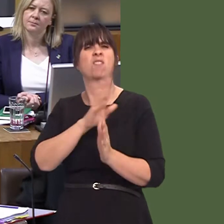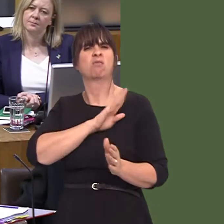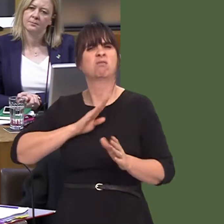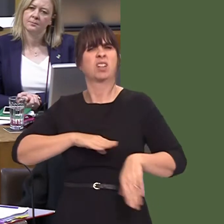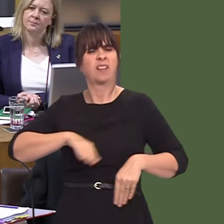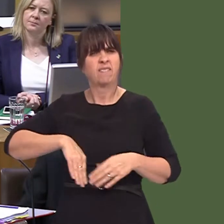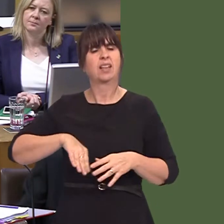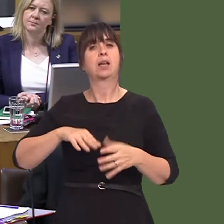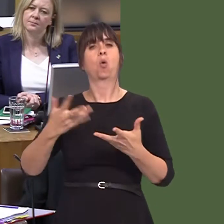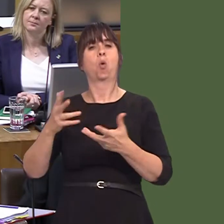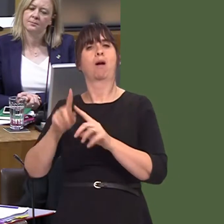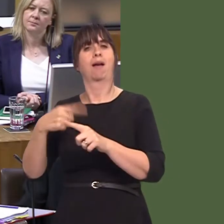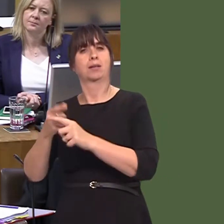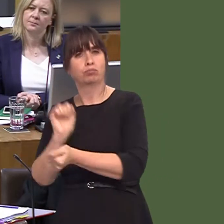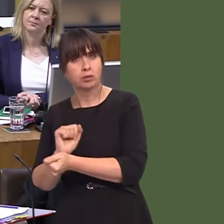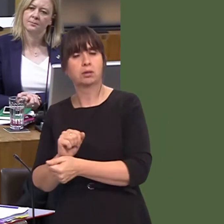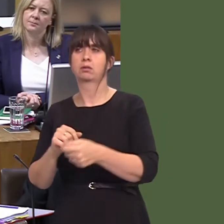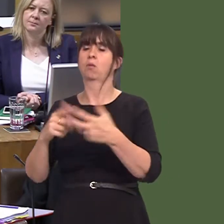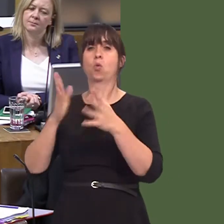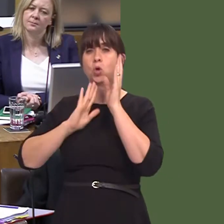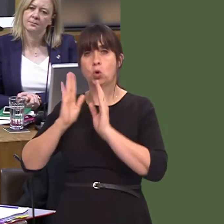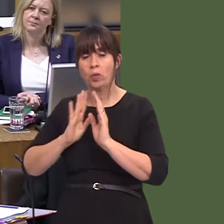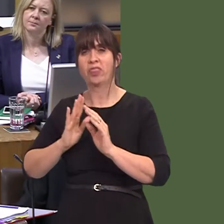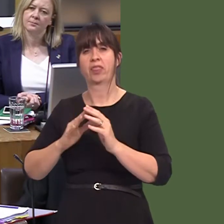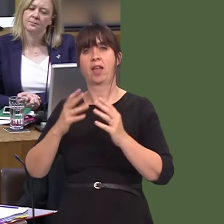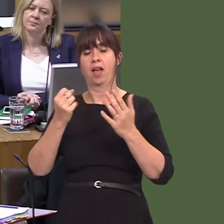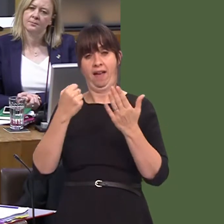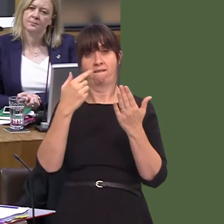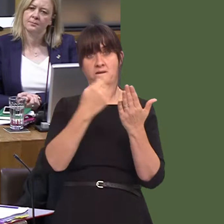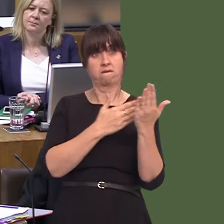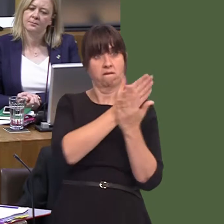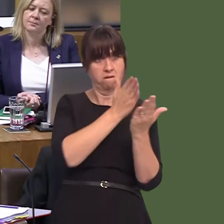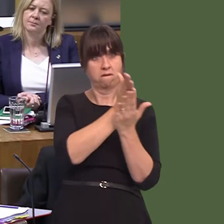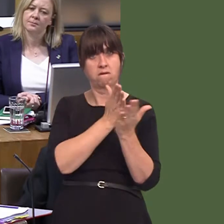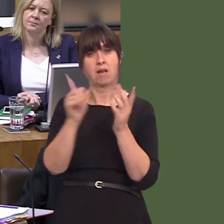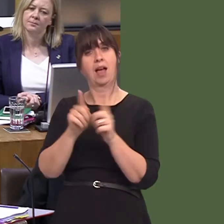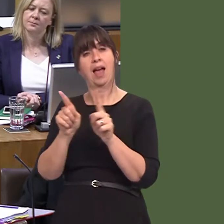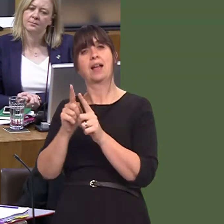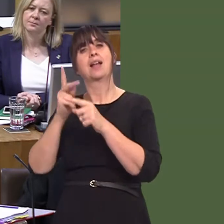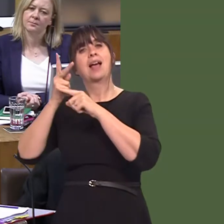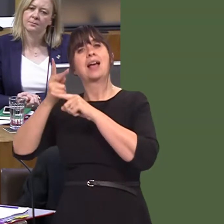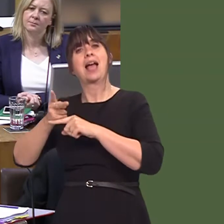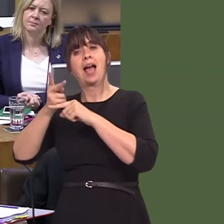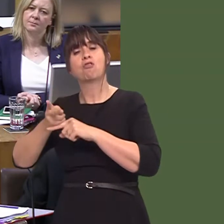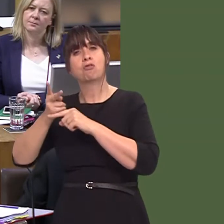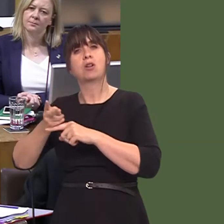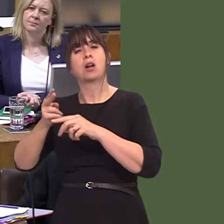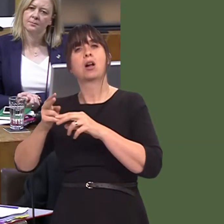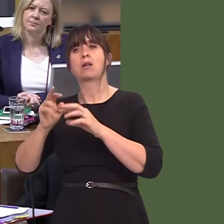national pathway for ex-offenders, the pathway to help young people avoid homelessness, and an accommodation framework for care leavers to ensure they get the help they need to find